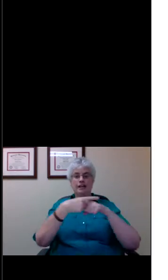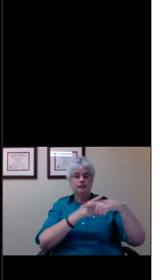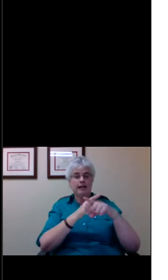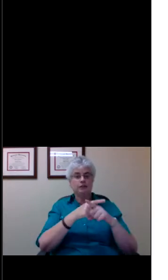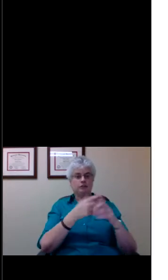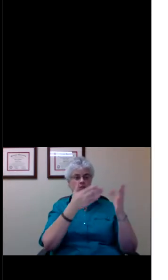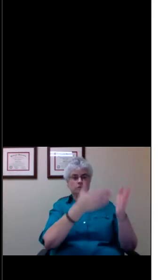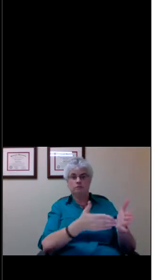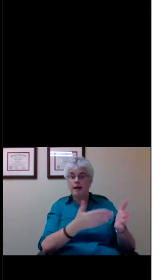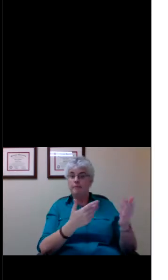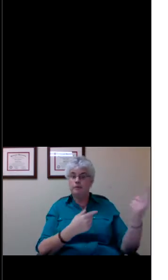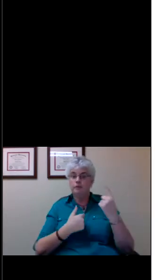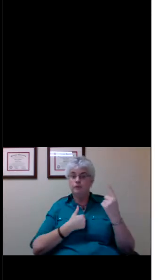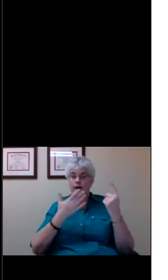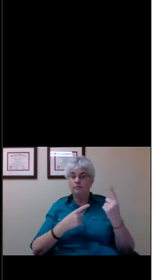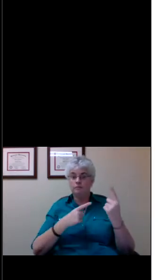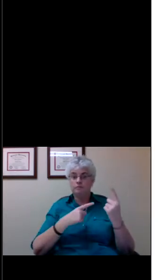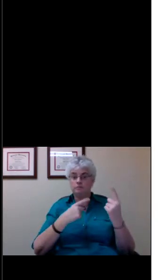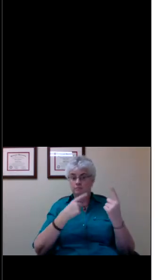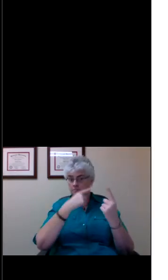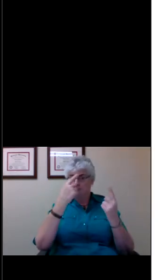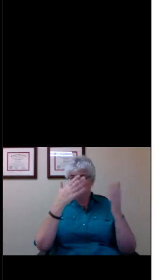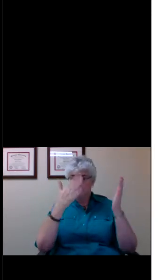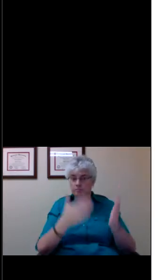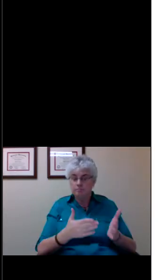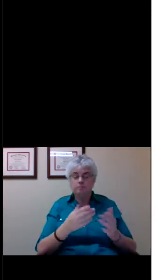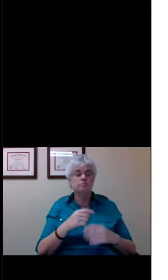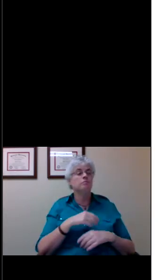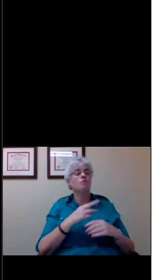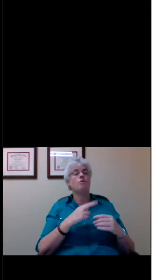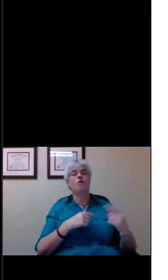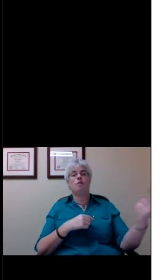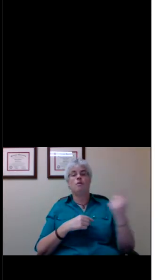peron holistically, their intersectionality. They may be a person